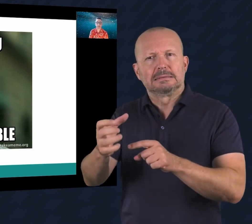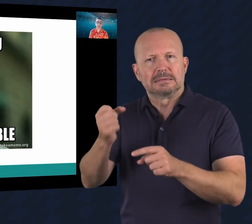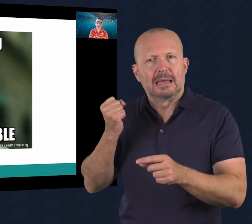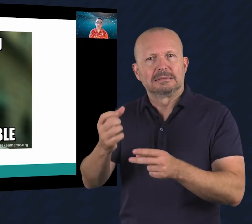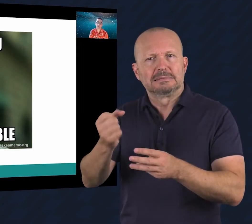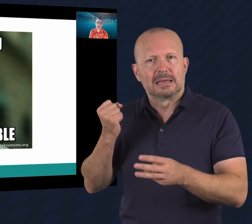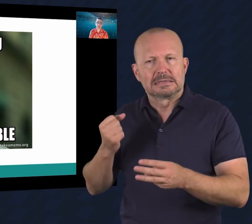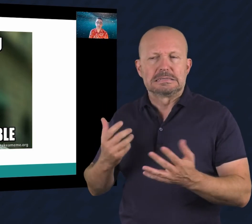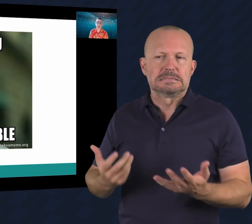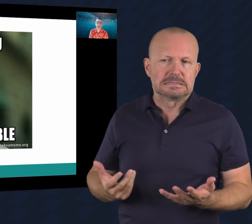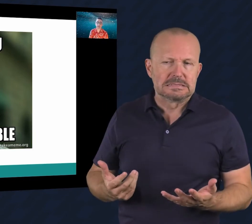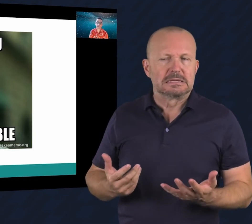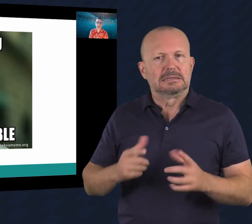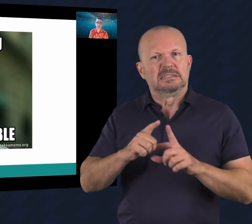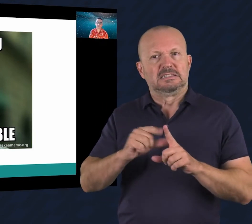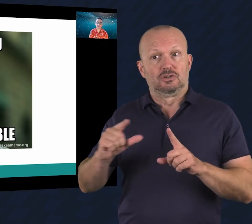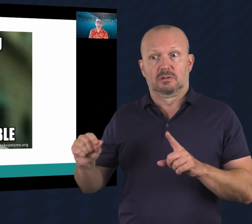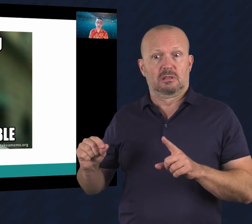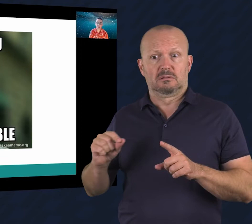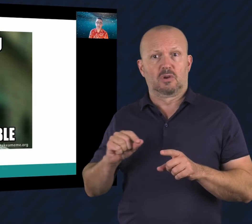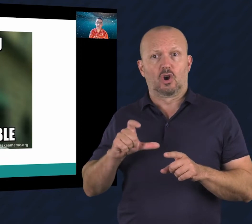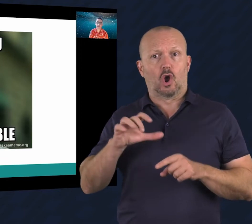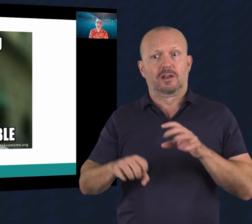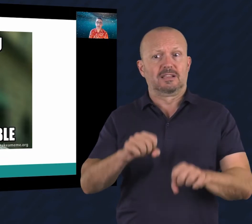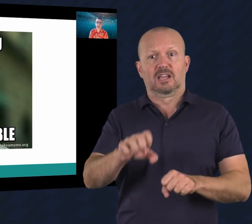Digital colonisation, appropriation of culture, is already taking place,